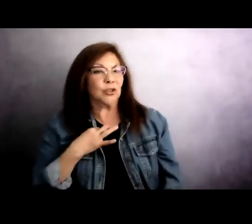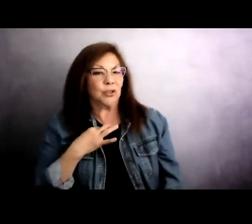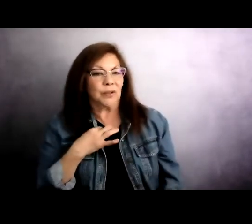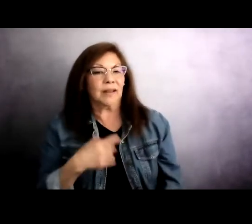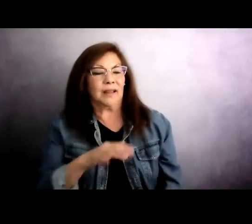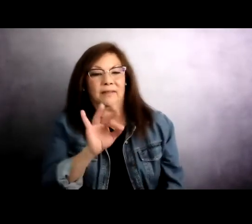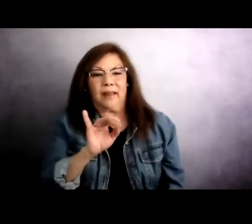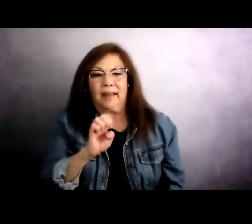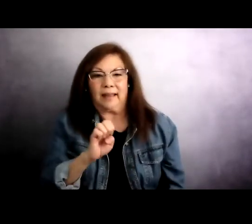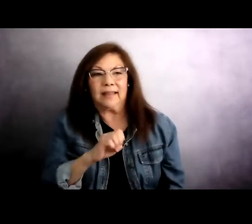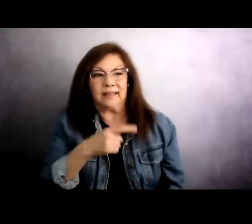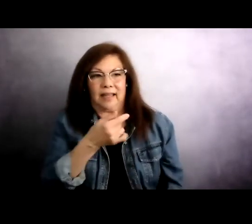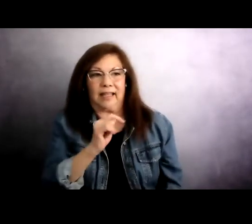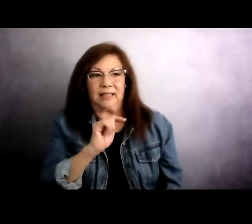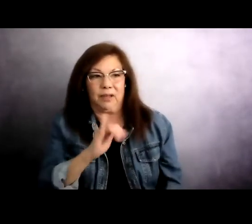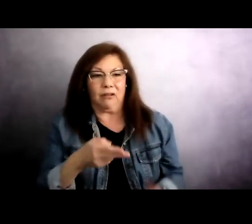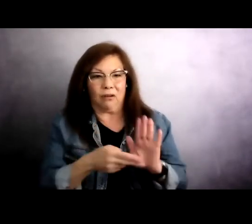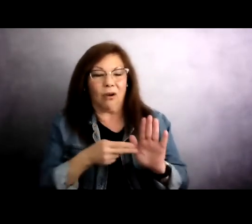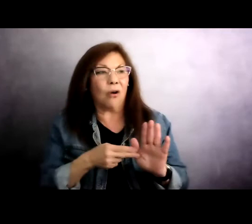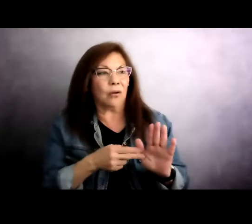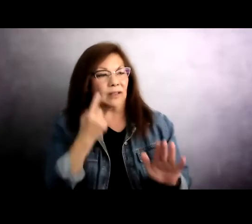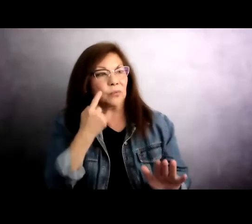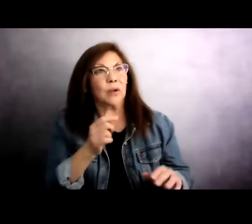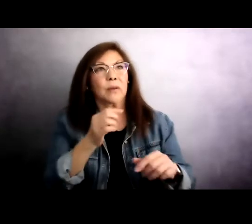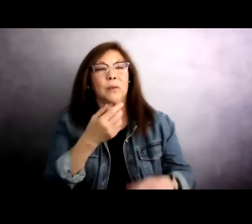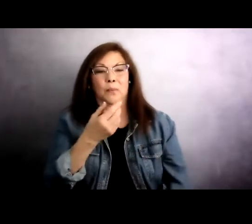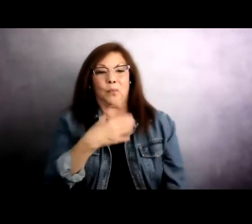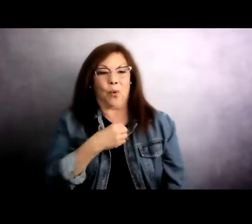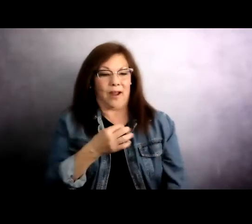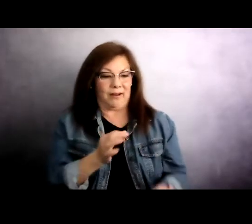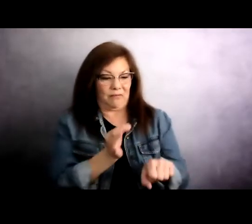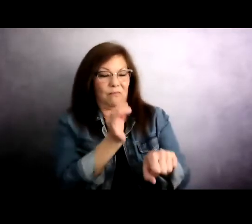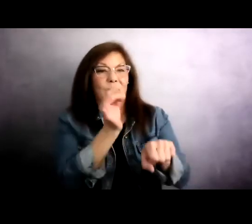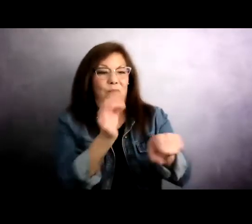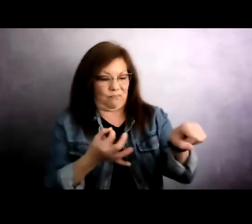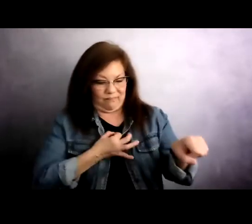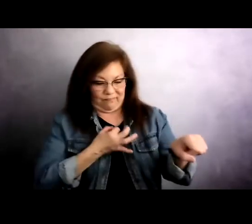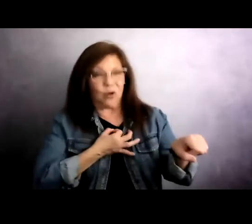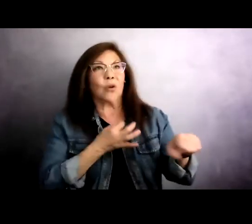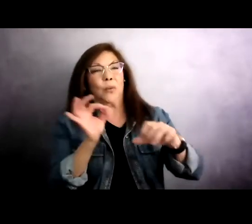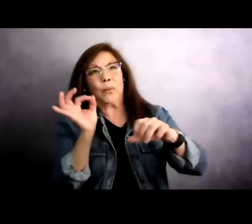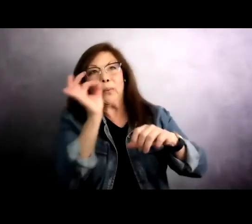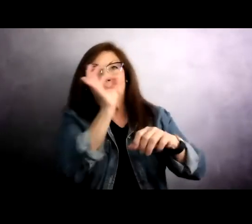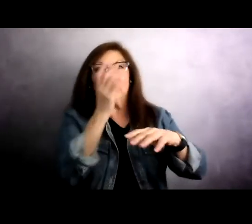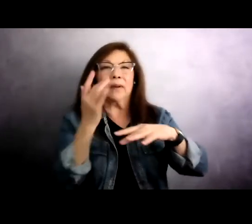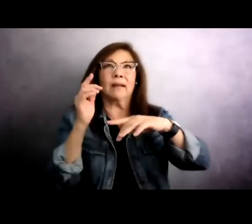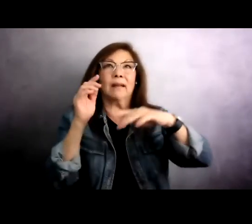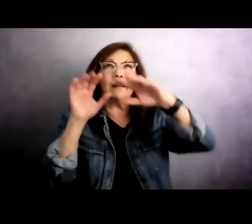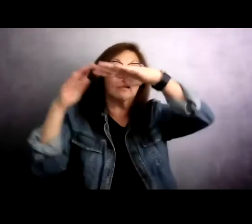a glimpse followed in turn by the Rosie Plumb from Paris, and the